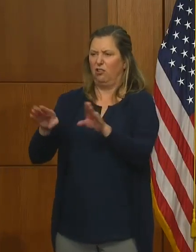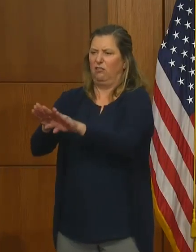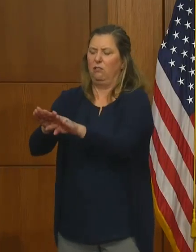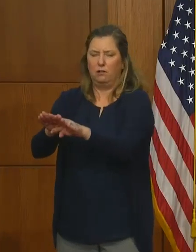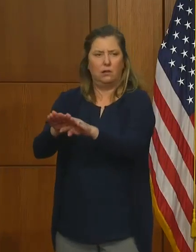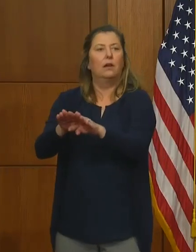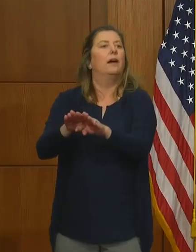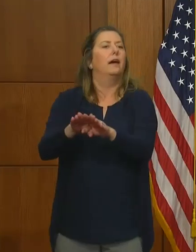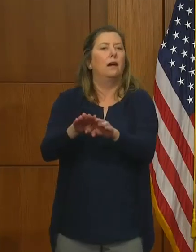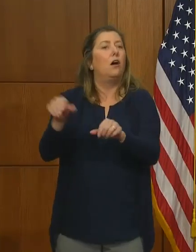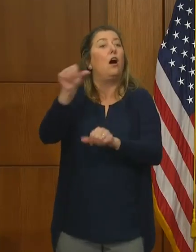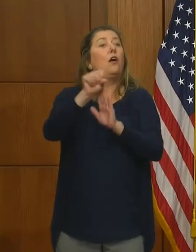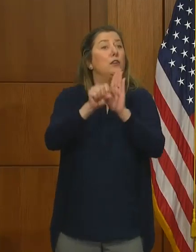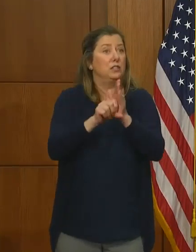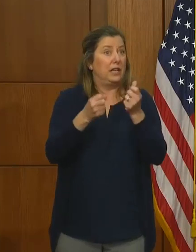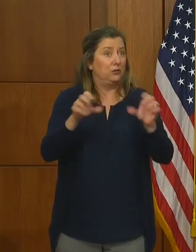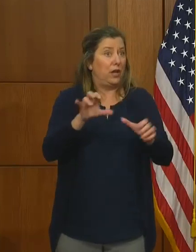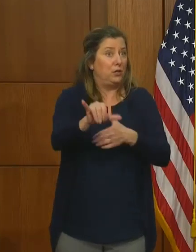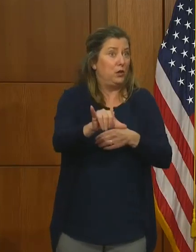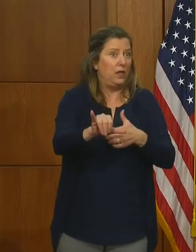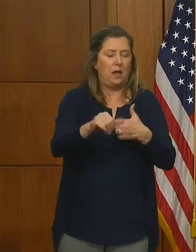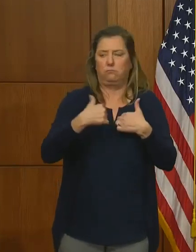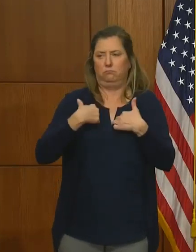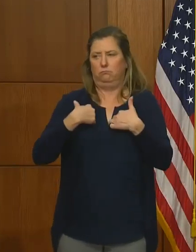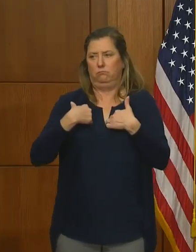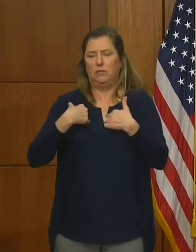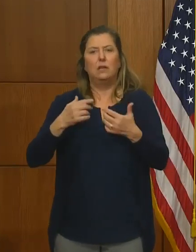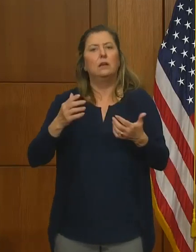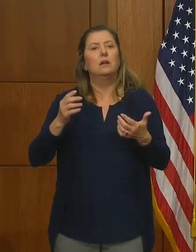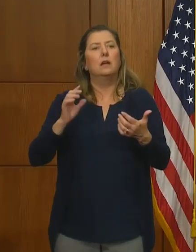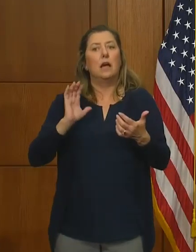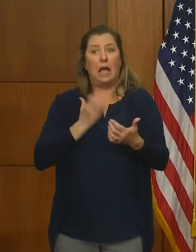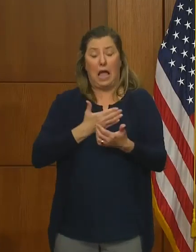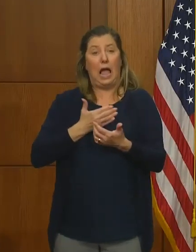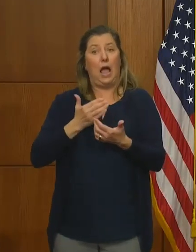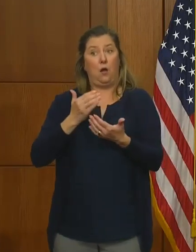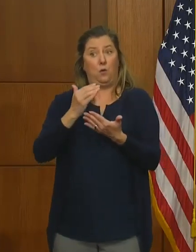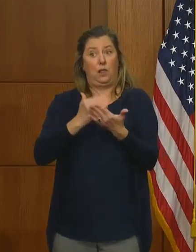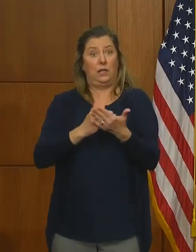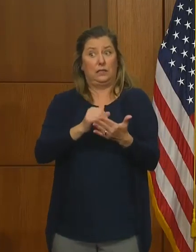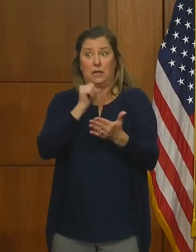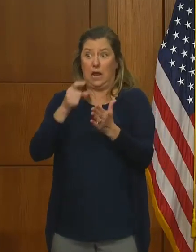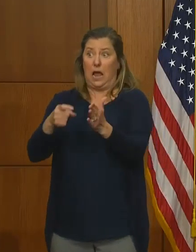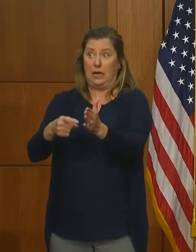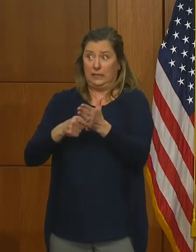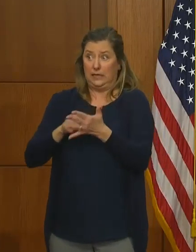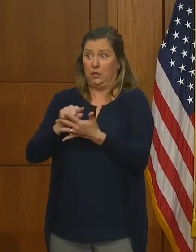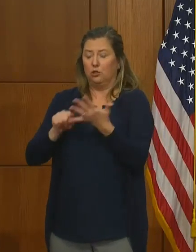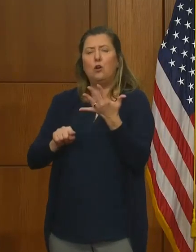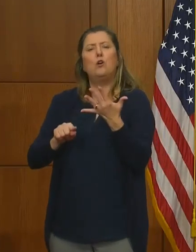THAT I THINK THEY THEY RAN INTO TROUBLE WHEN THEY CRIED TO PRODUCE THOSE LISTS. WE CAME